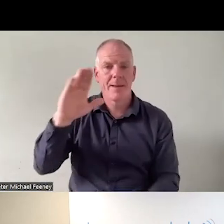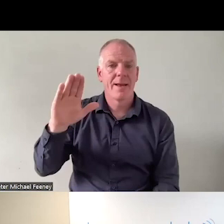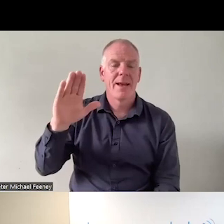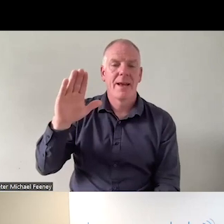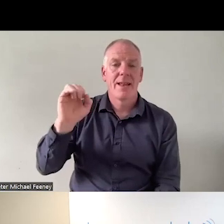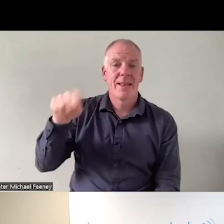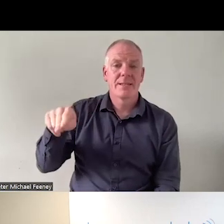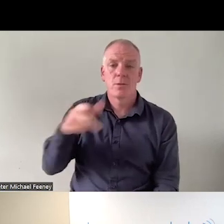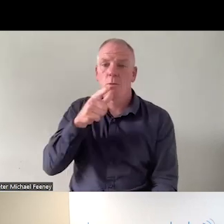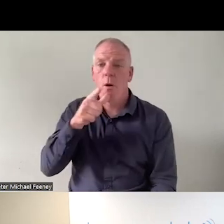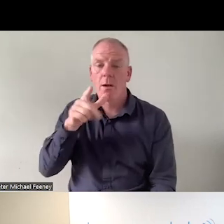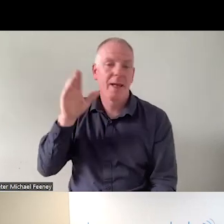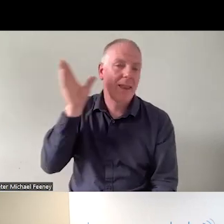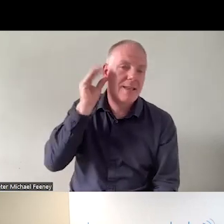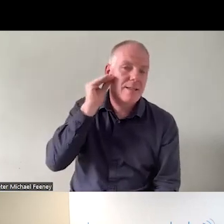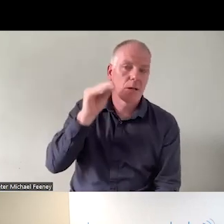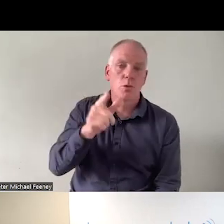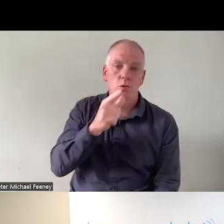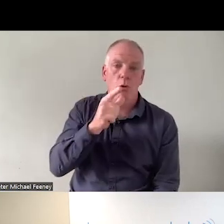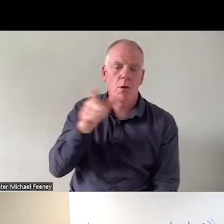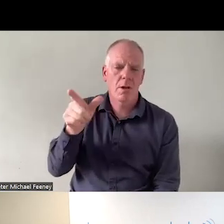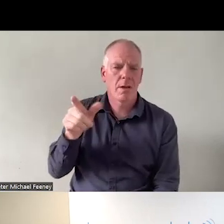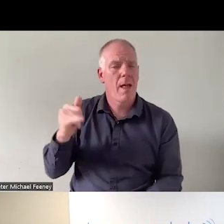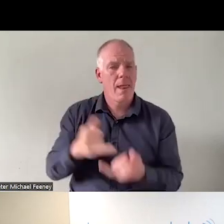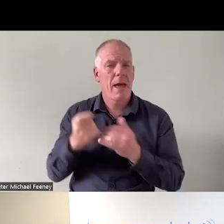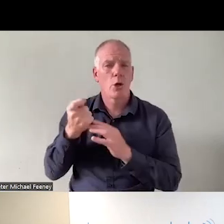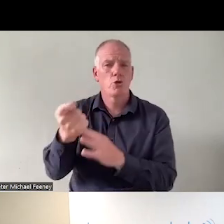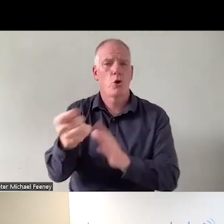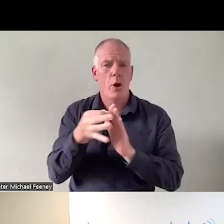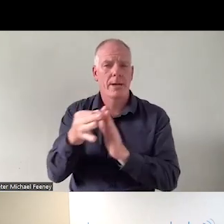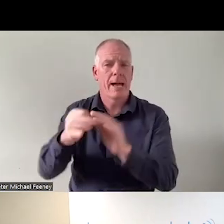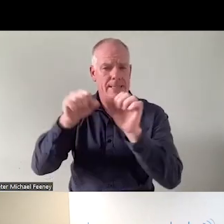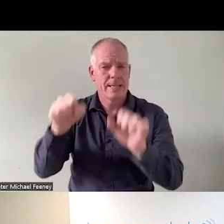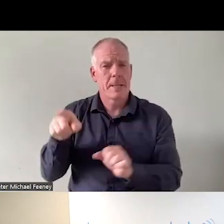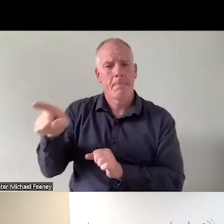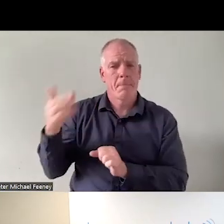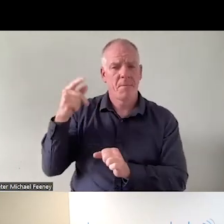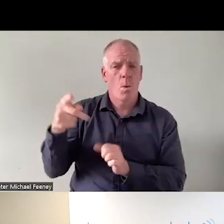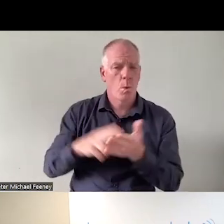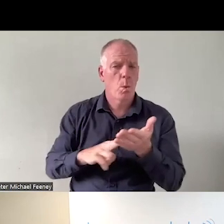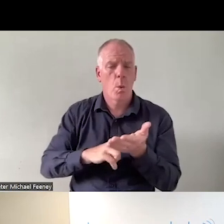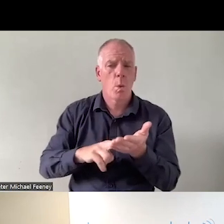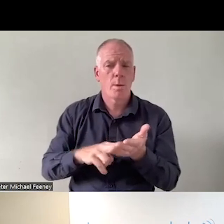It's really if you think of a traditional tour guide system that you'd be familiar with at a tourist attraction or a museum